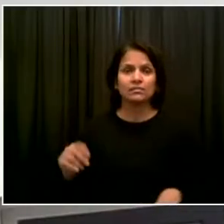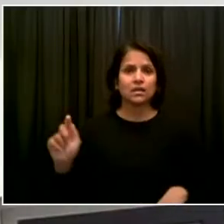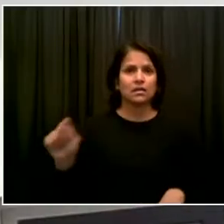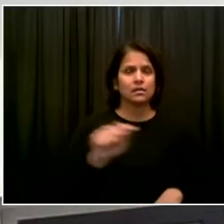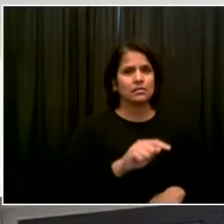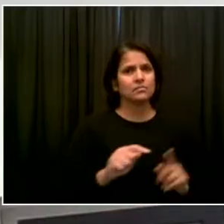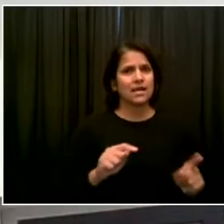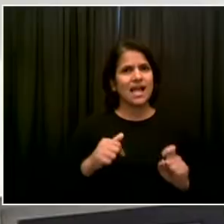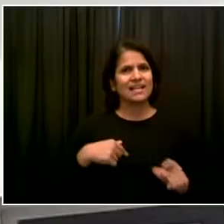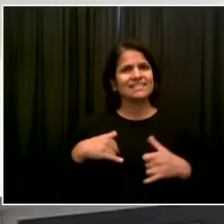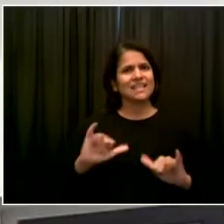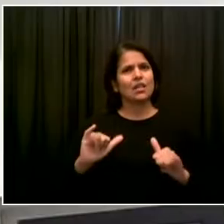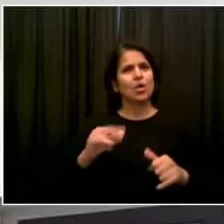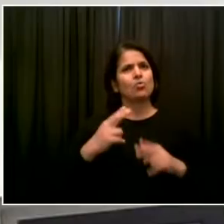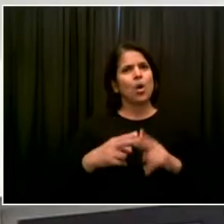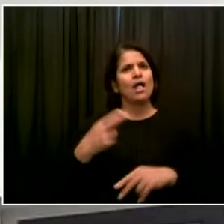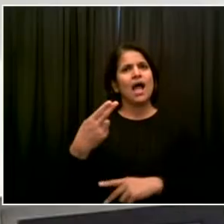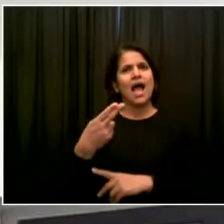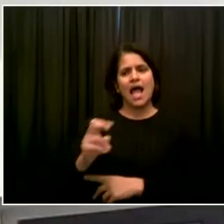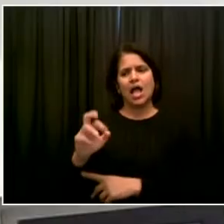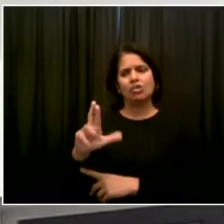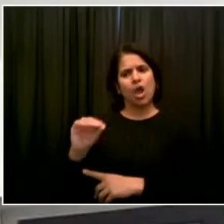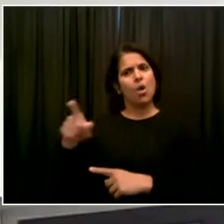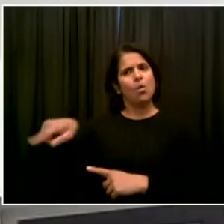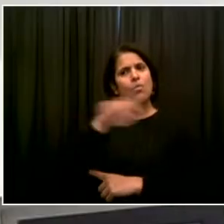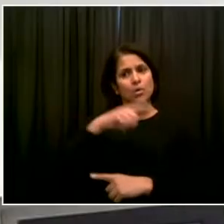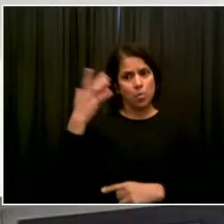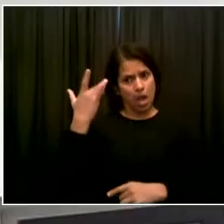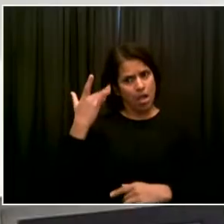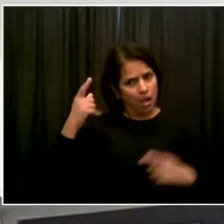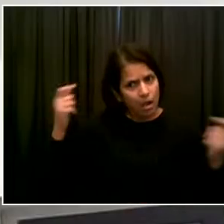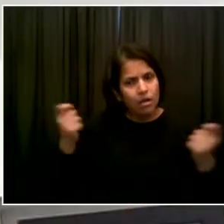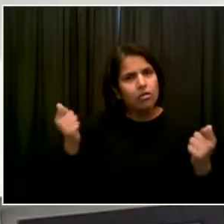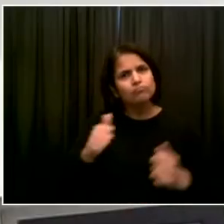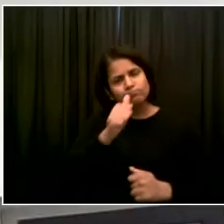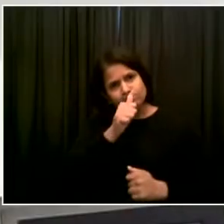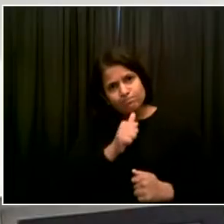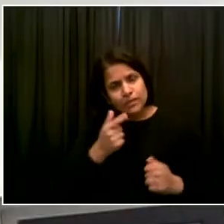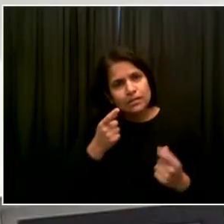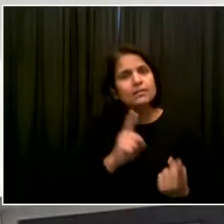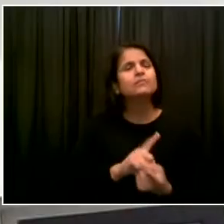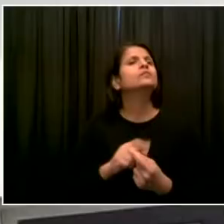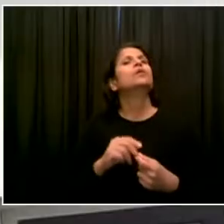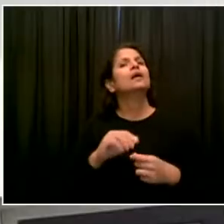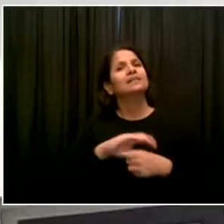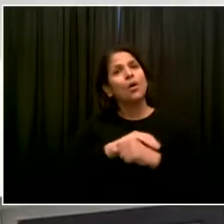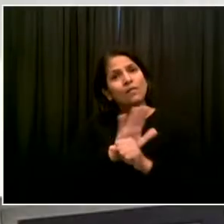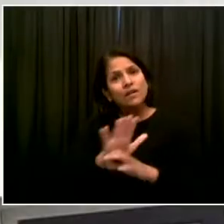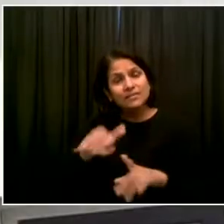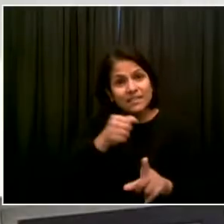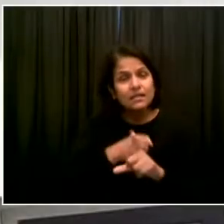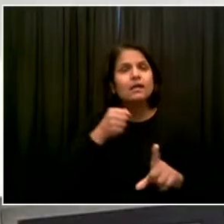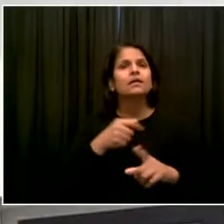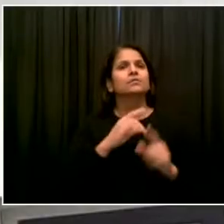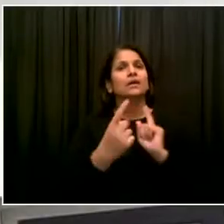THAT ONE OF OUR HOSPITALS OR THROUGH A VENDOR, THESE ARE, HEROES. THEY ARE COMING